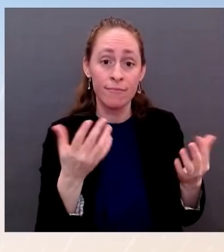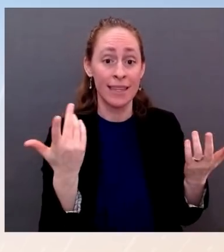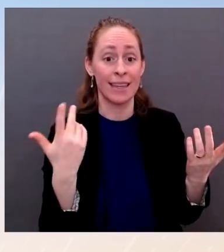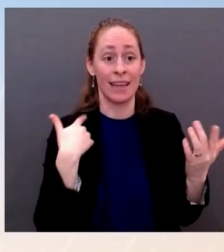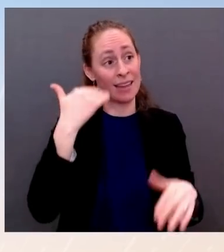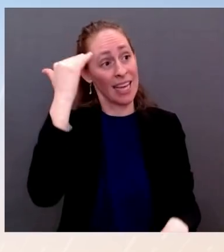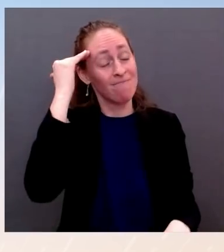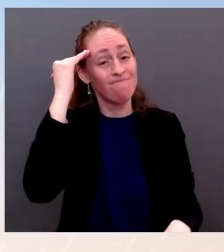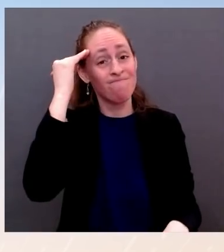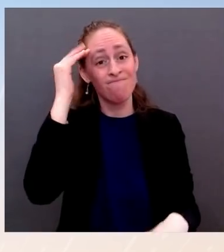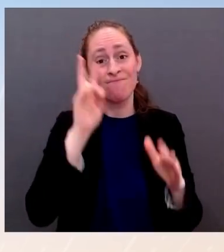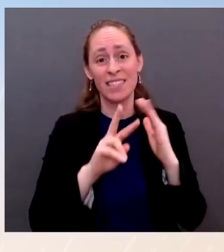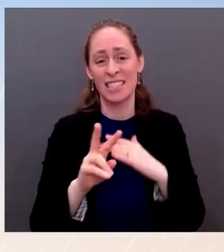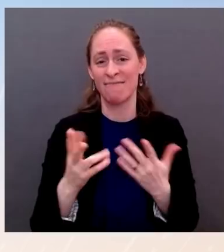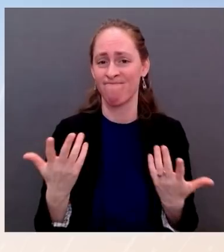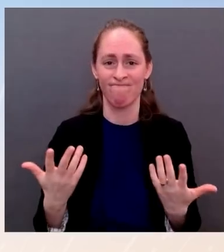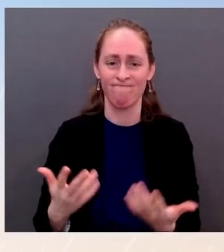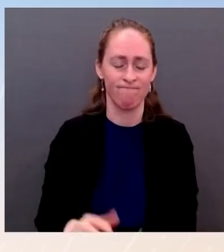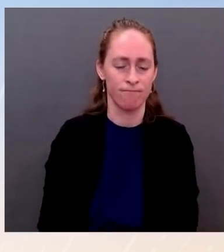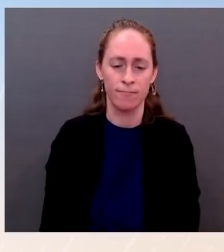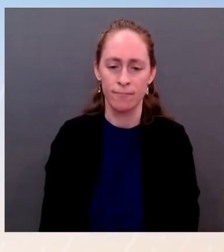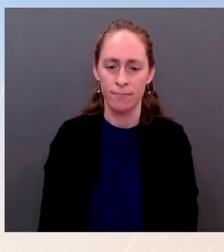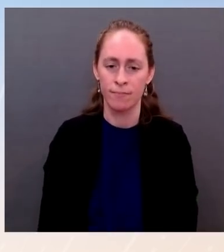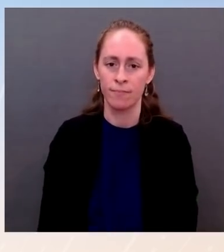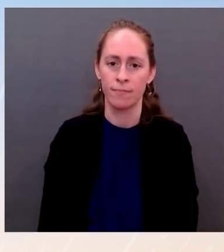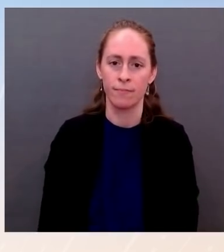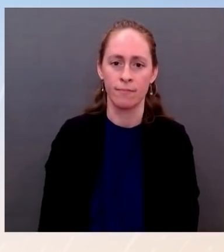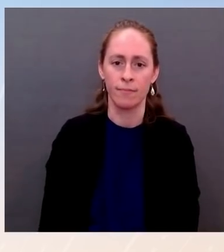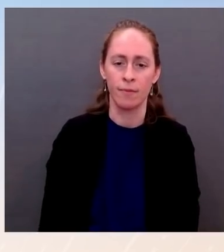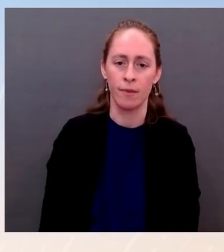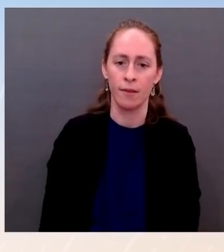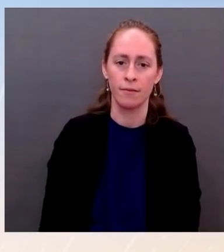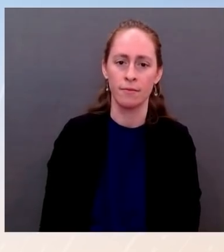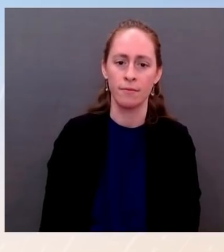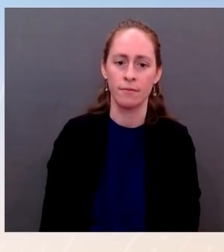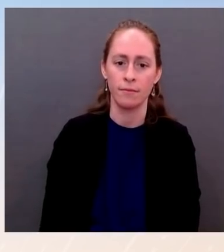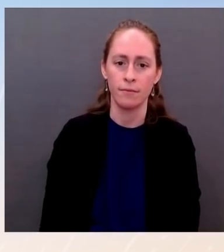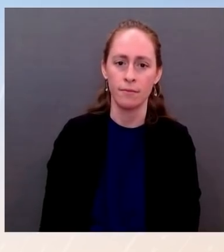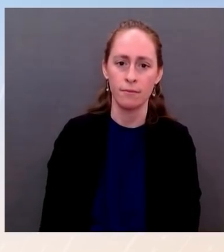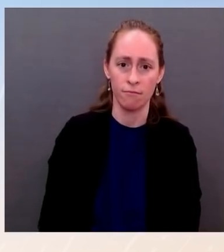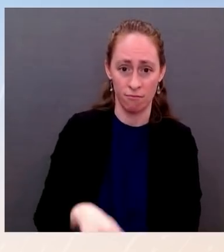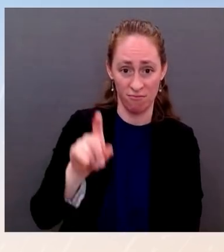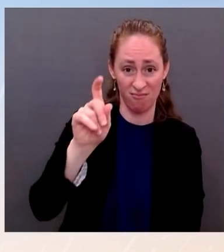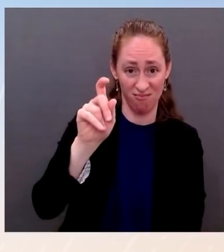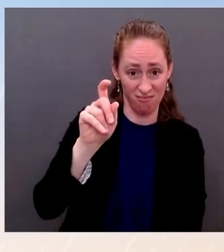Has the U.S. shared the latest intelligence with Ukraine? And do -- does the U.S. feel that the Ukrainian government